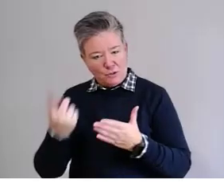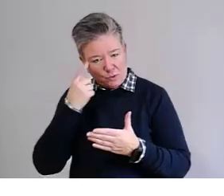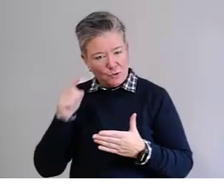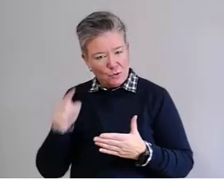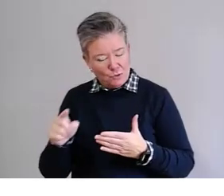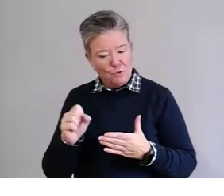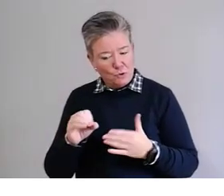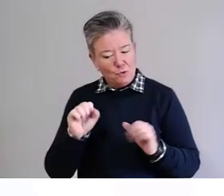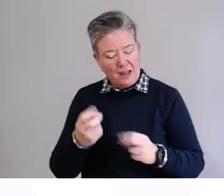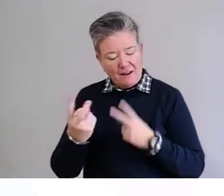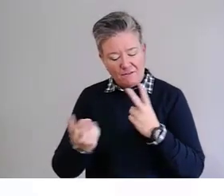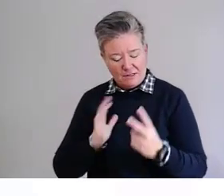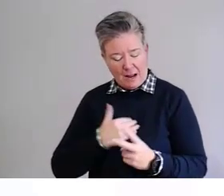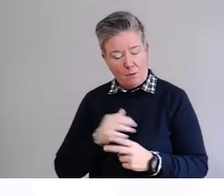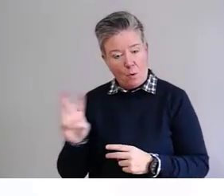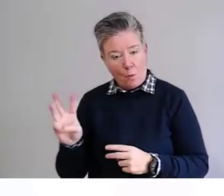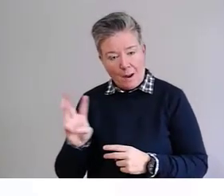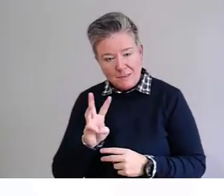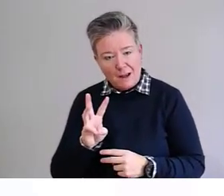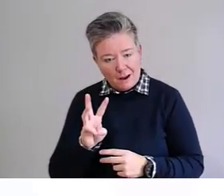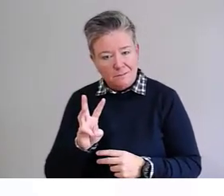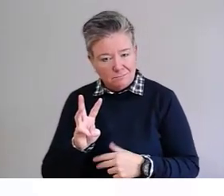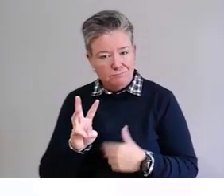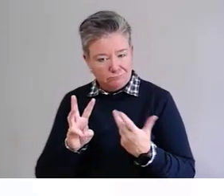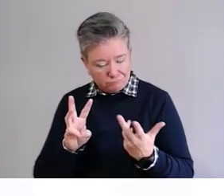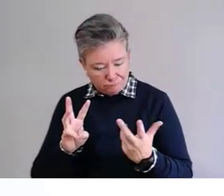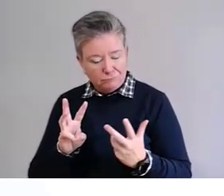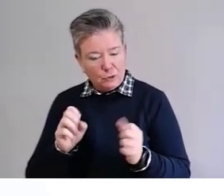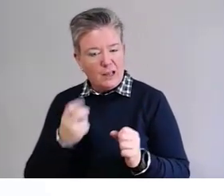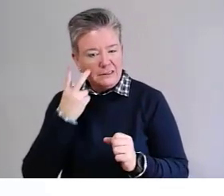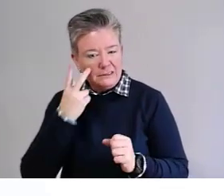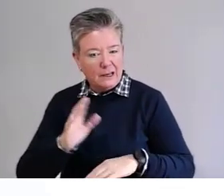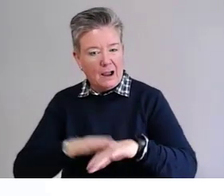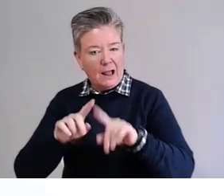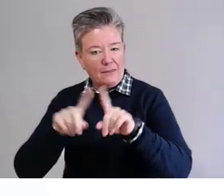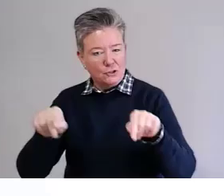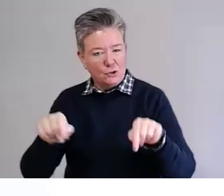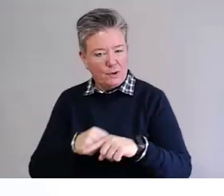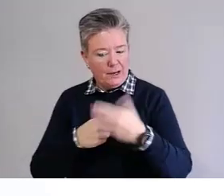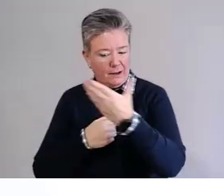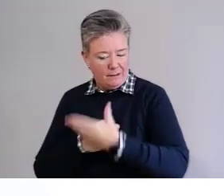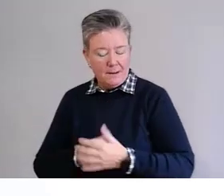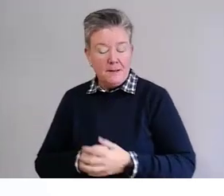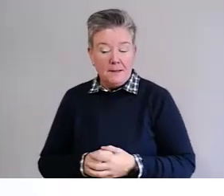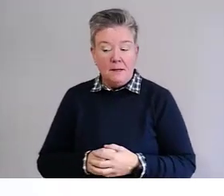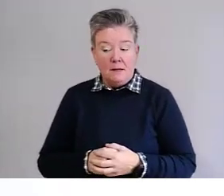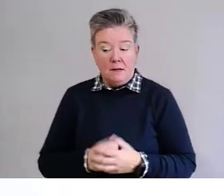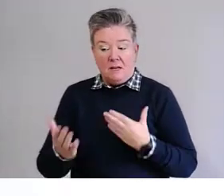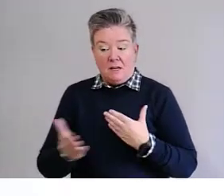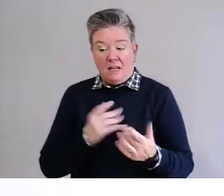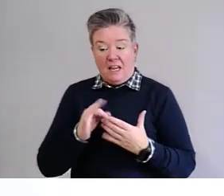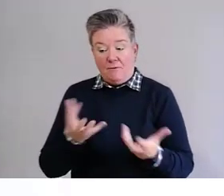You can visit our website, and you can see that on the screen there. Whether you're looking for, you know,